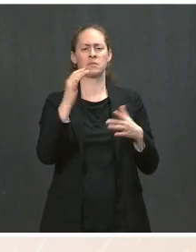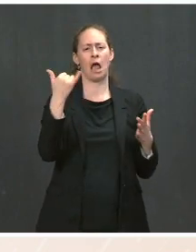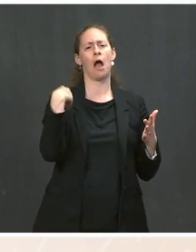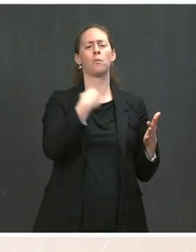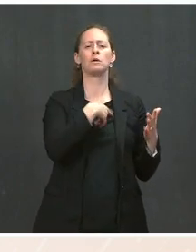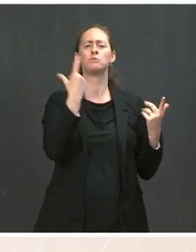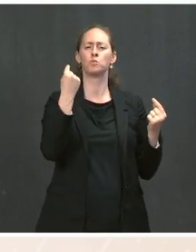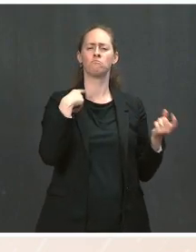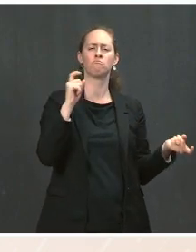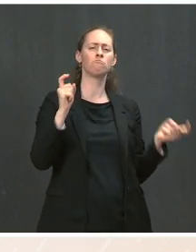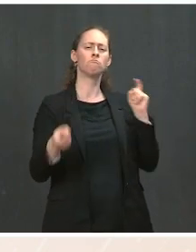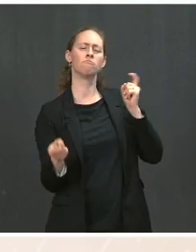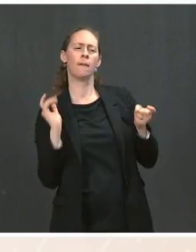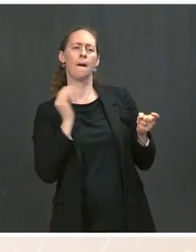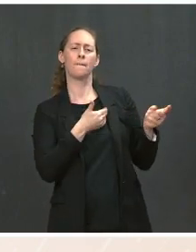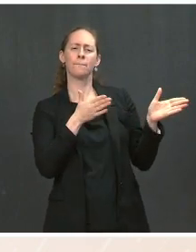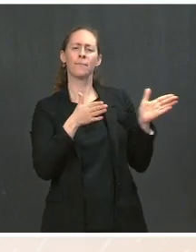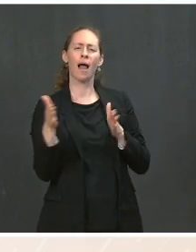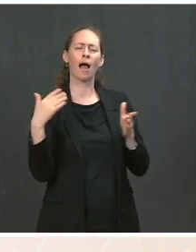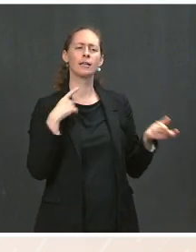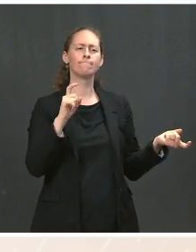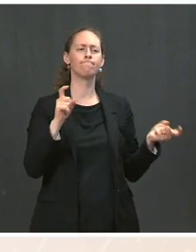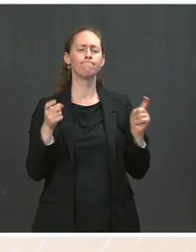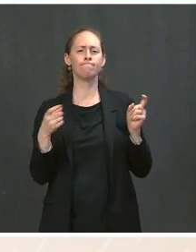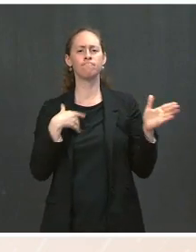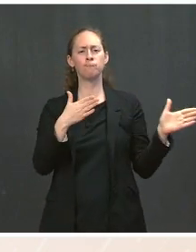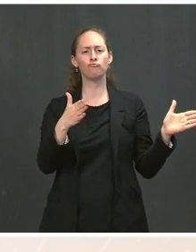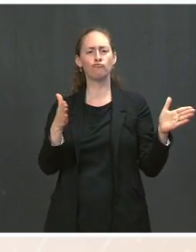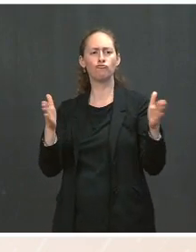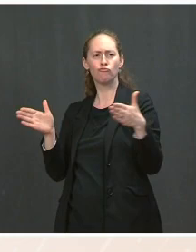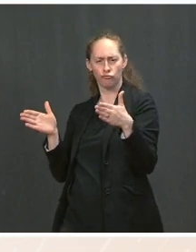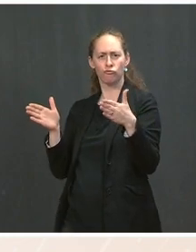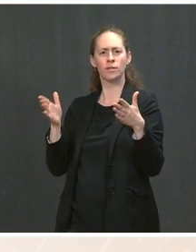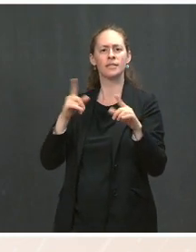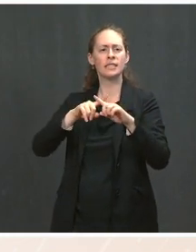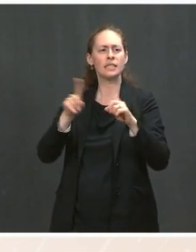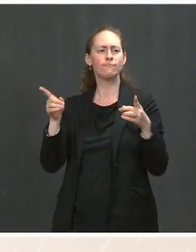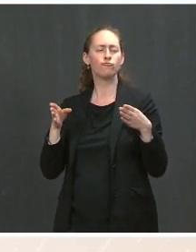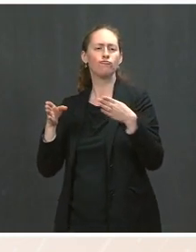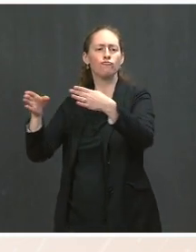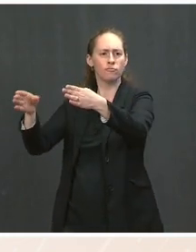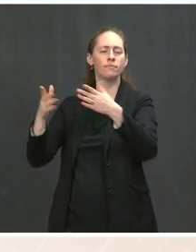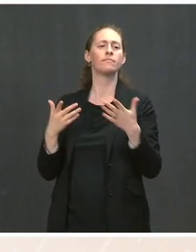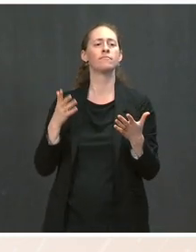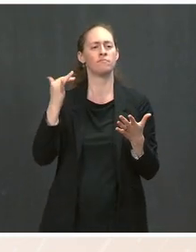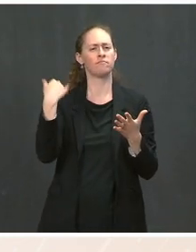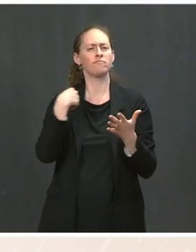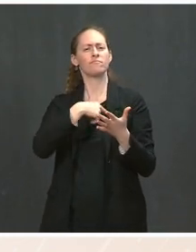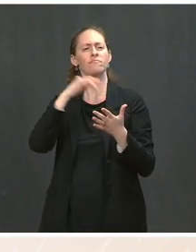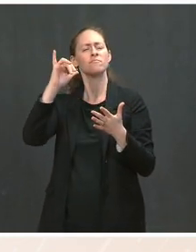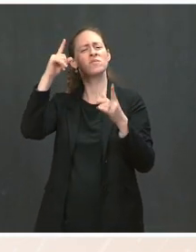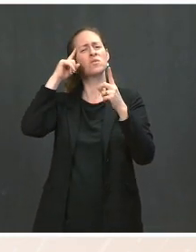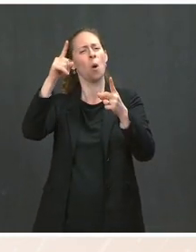in the region, as he talked about over-the-horizon capabilities, to counter the potential reemergence of a terrorist threat. That's -- that's our focus